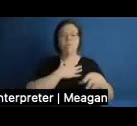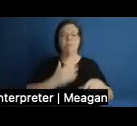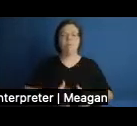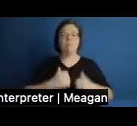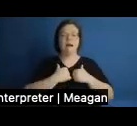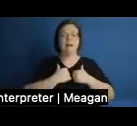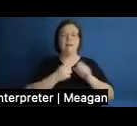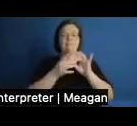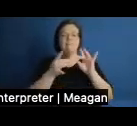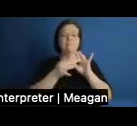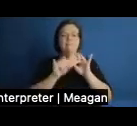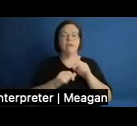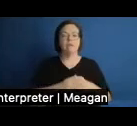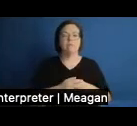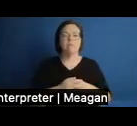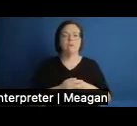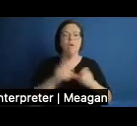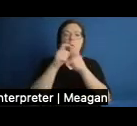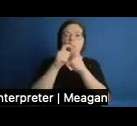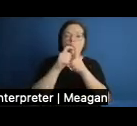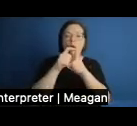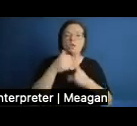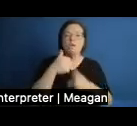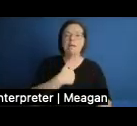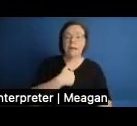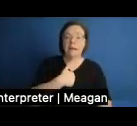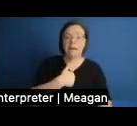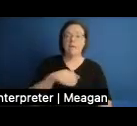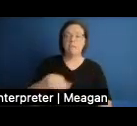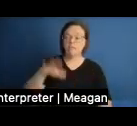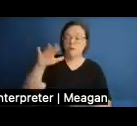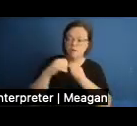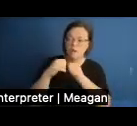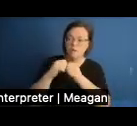Where because words that I was raised with mean more to me because of